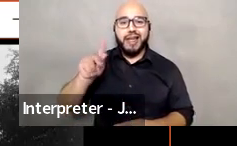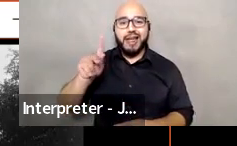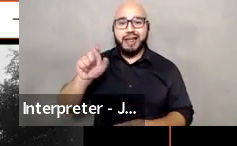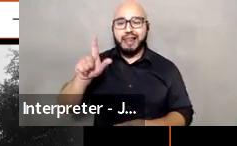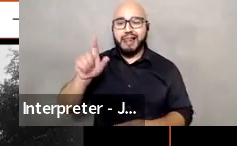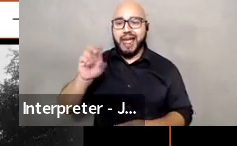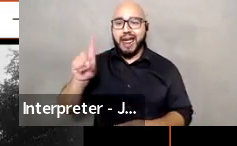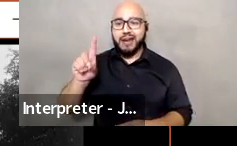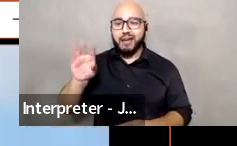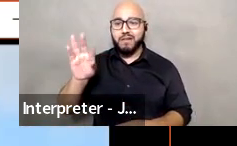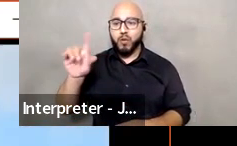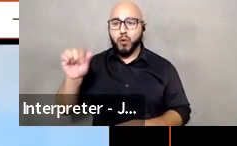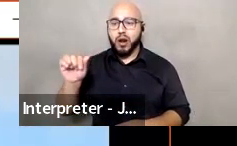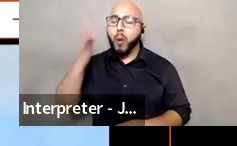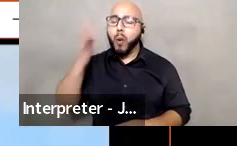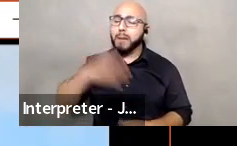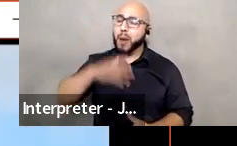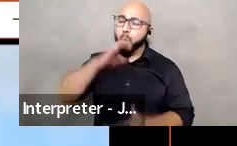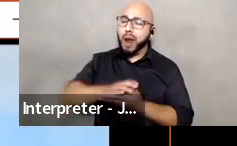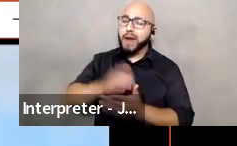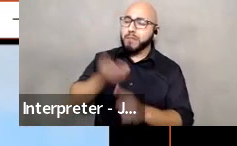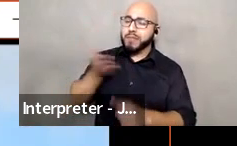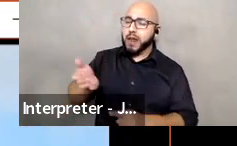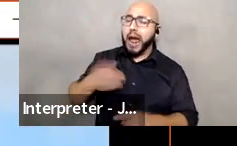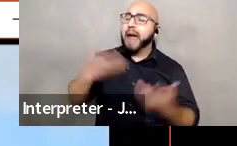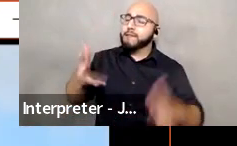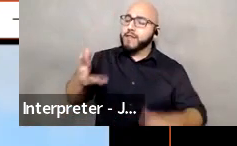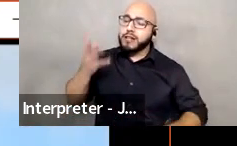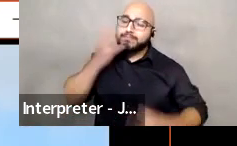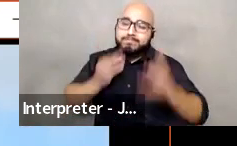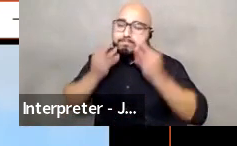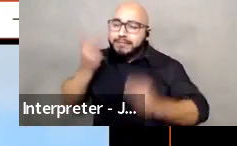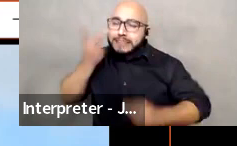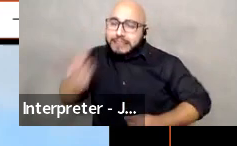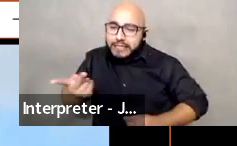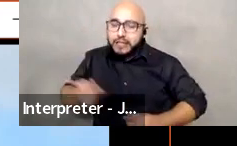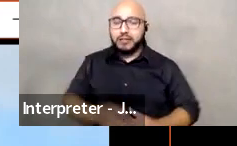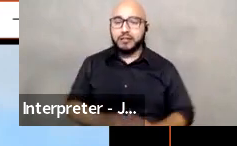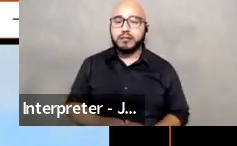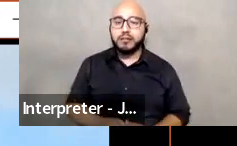We've been down there and seen that monument before. Here's the Confederate Memorial in.